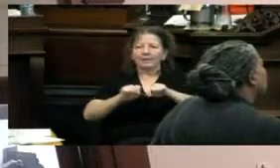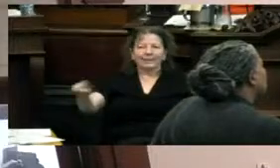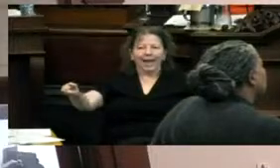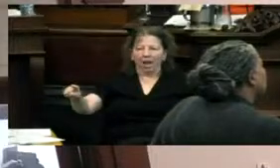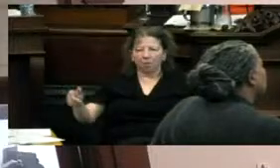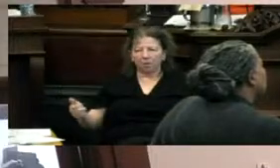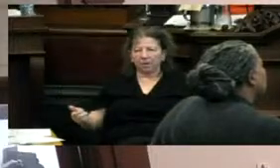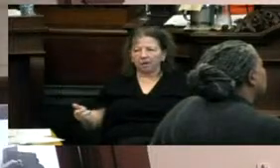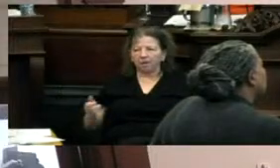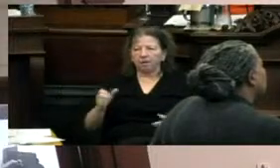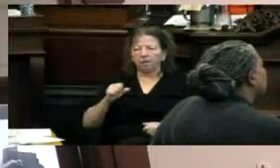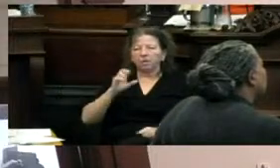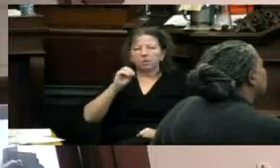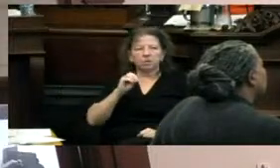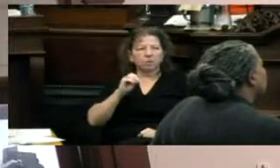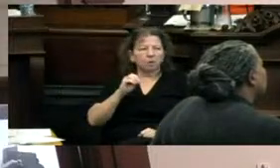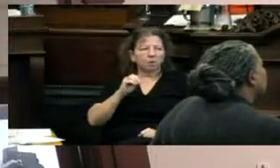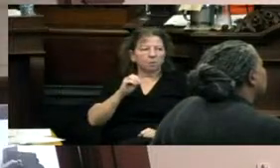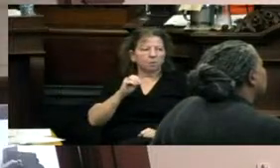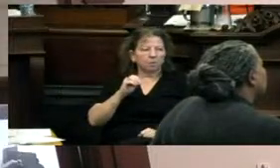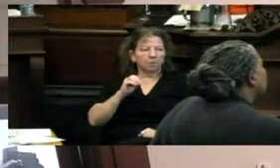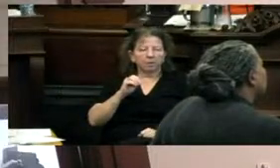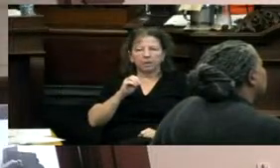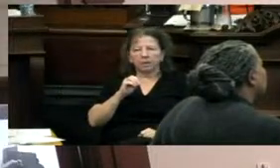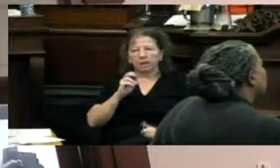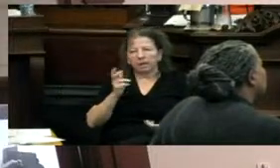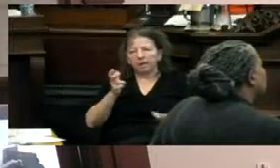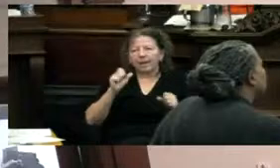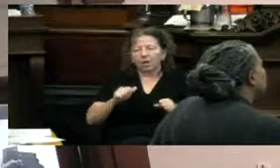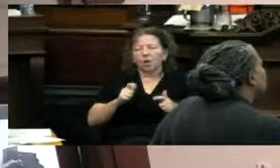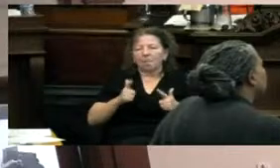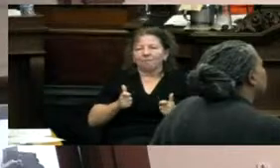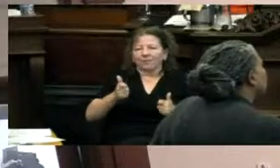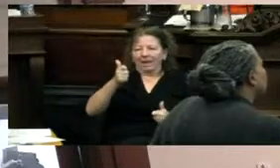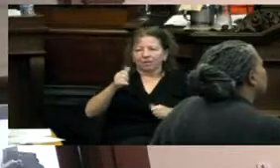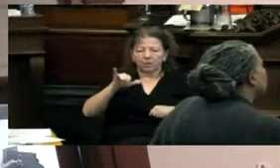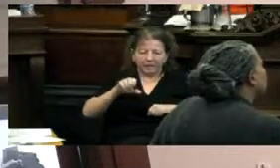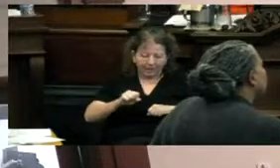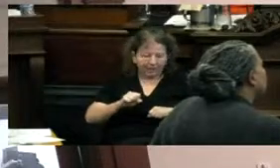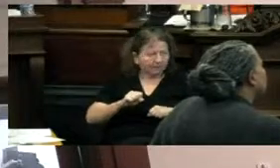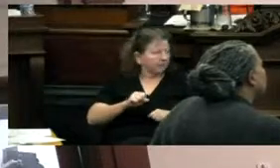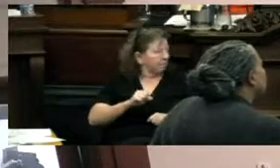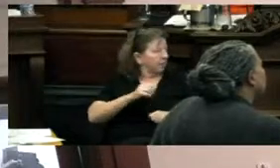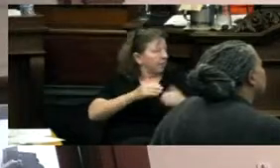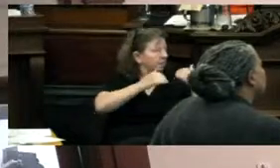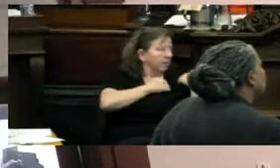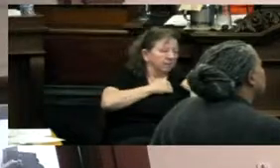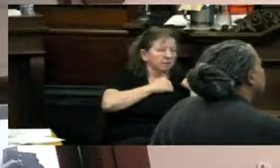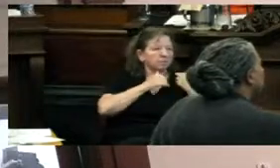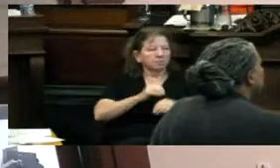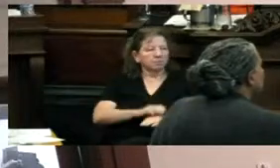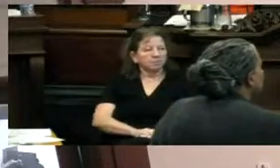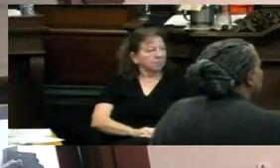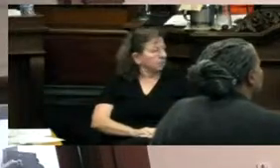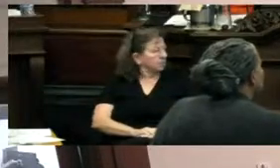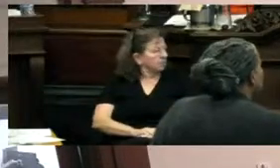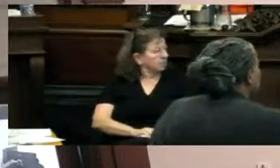the time I got it, I think it was Monday or Tuesday. And then I know that the article was out there pretty quickly. So I've